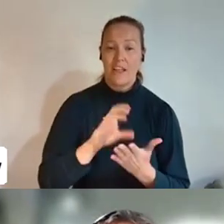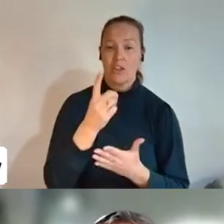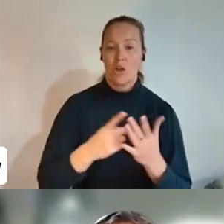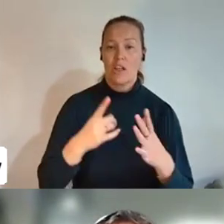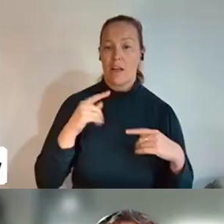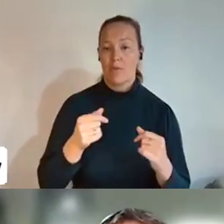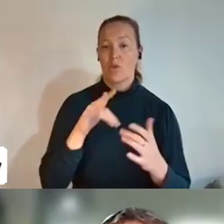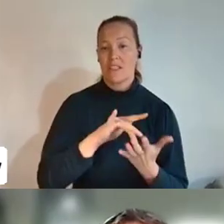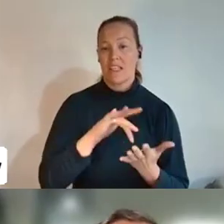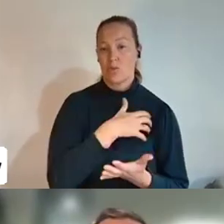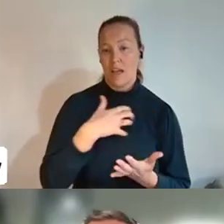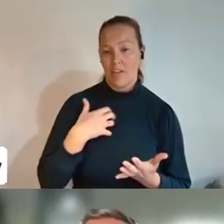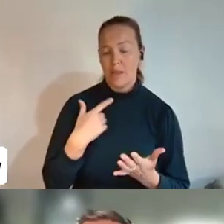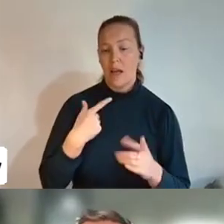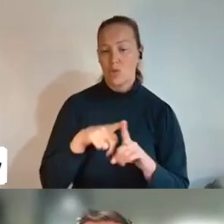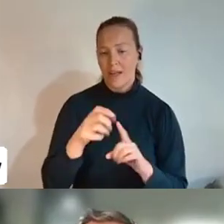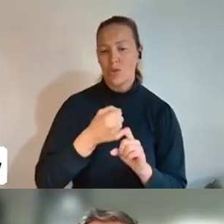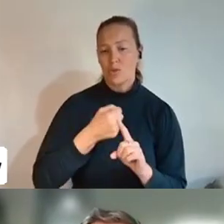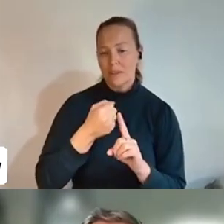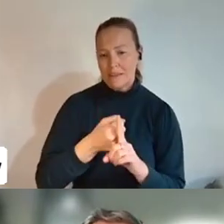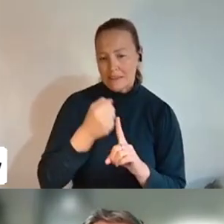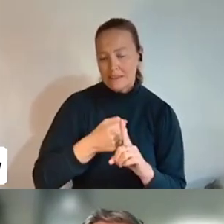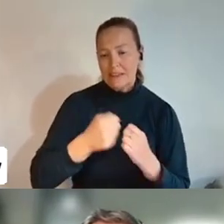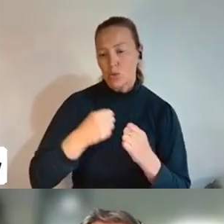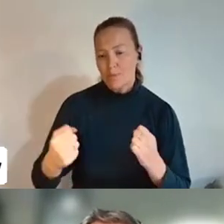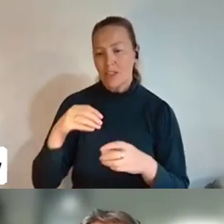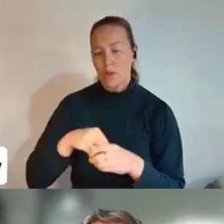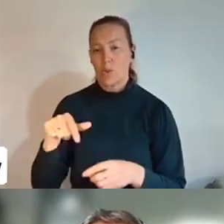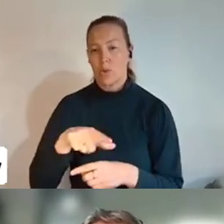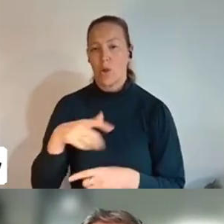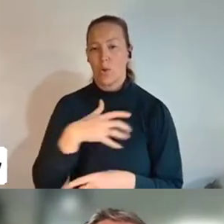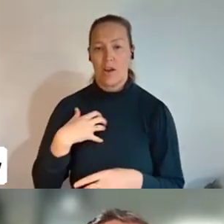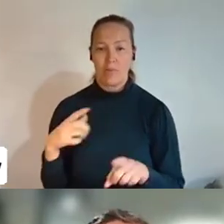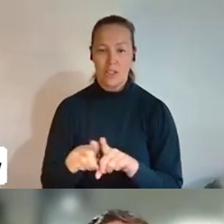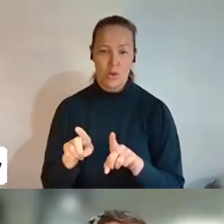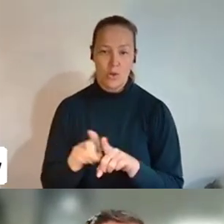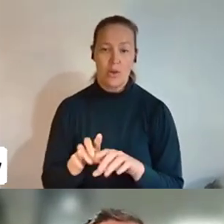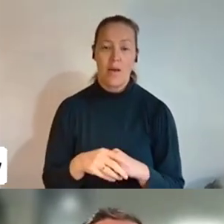while now to expand that to local government. We can be ready as disability communities, but also